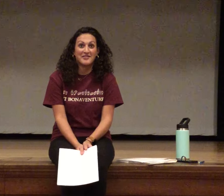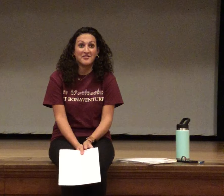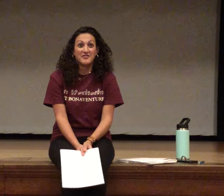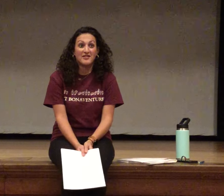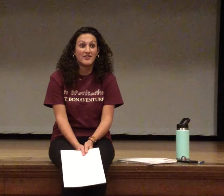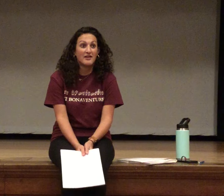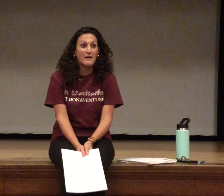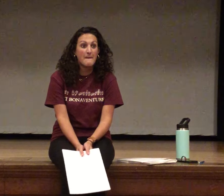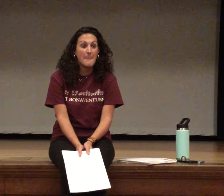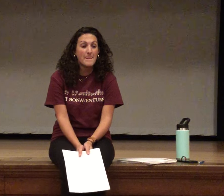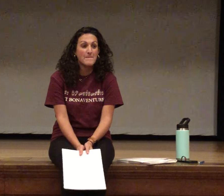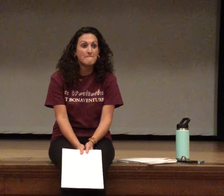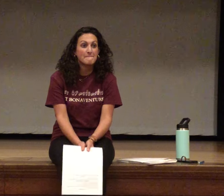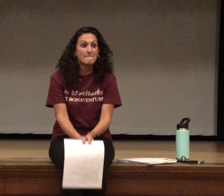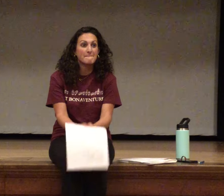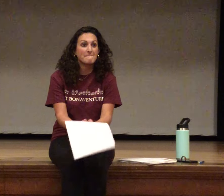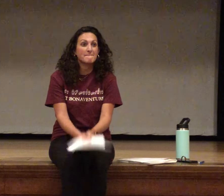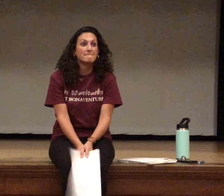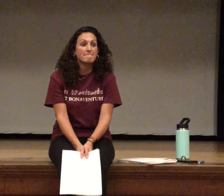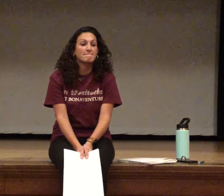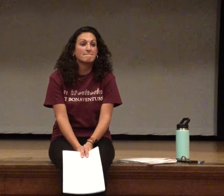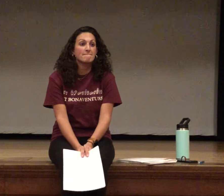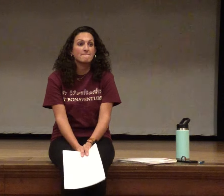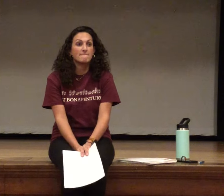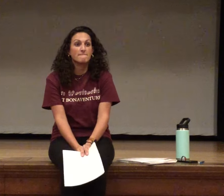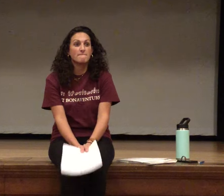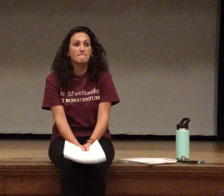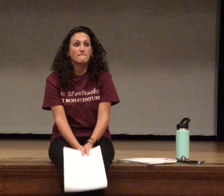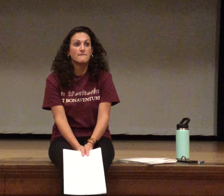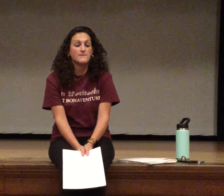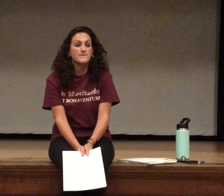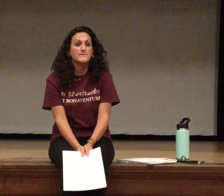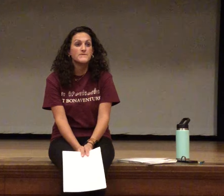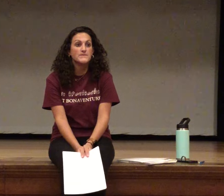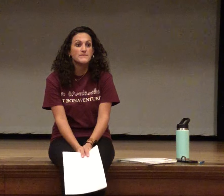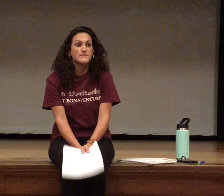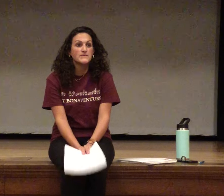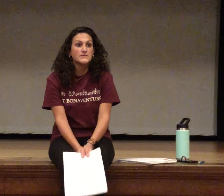can you see uh like an interpreter for either a speech or something like that are they